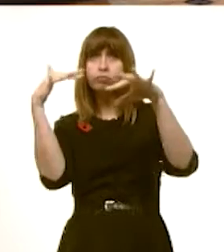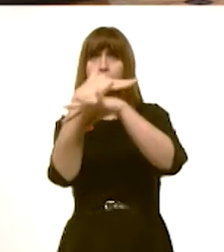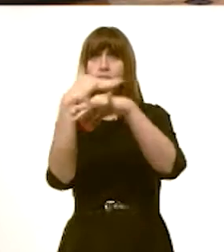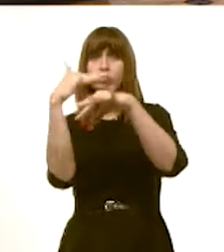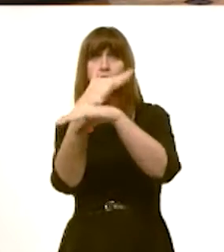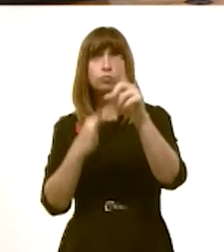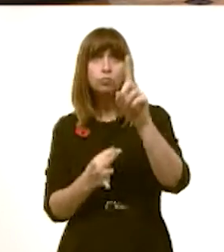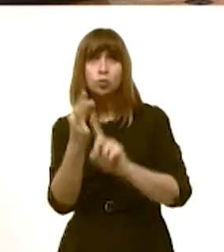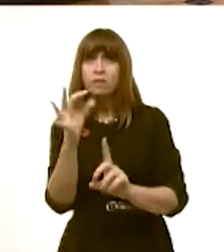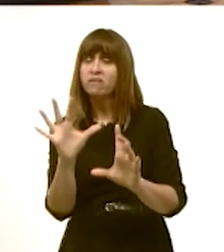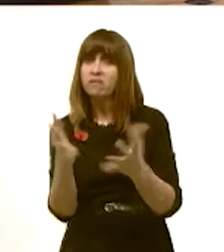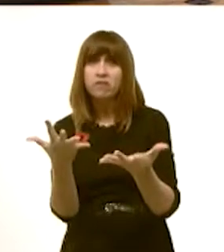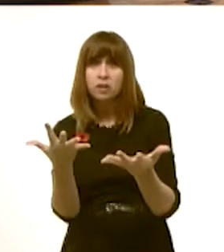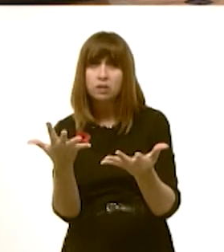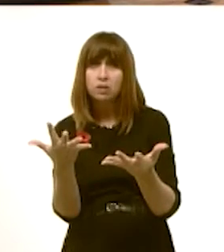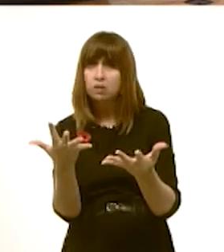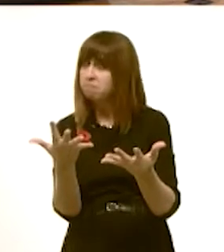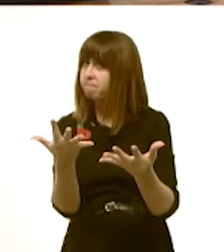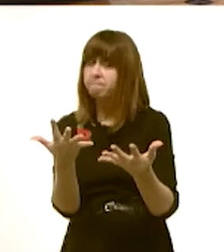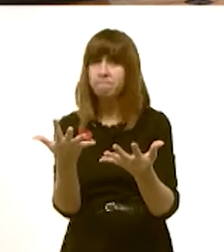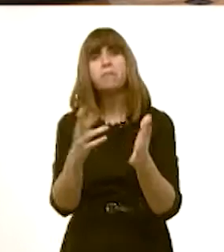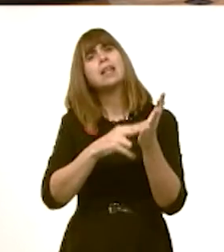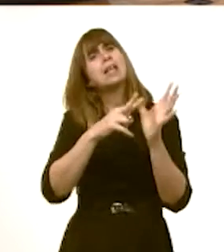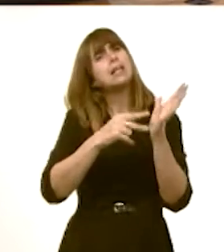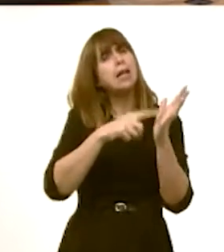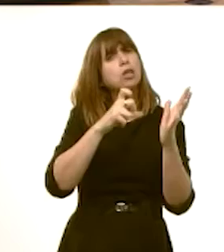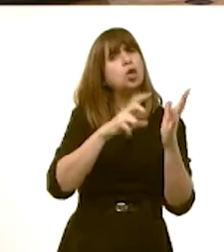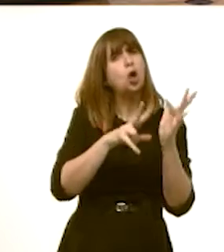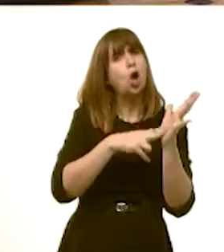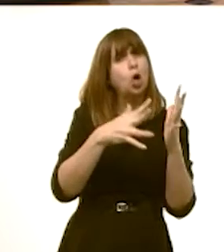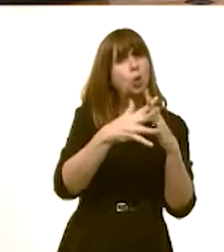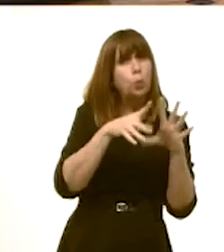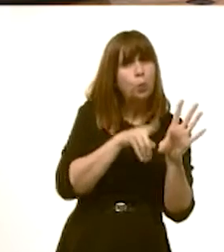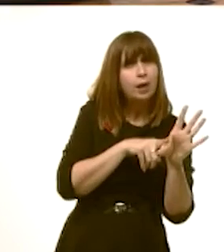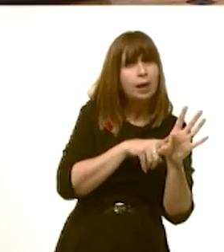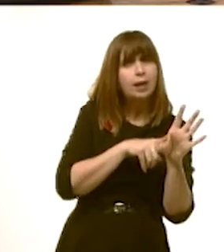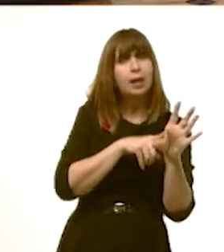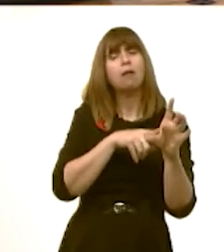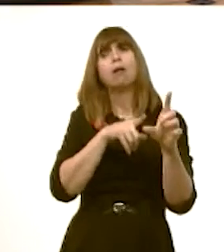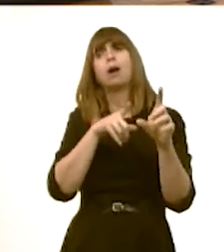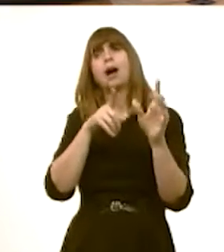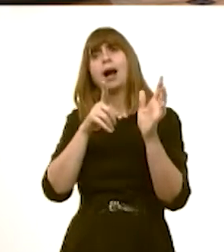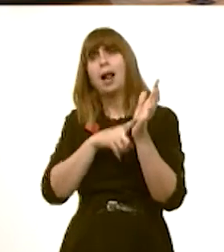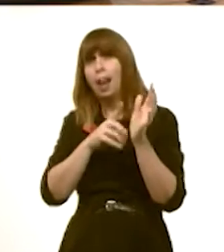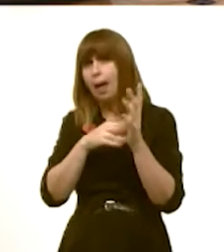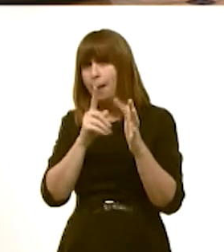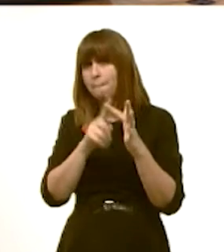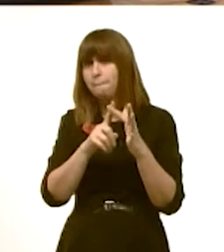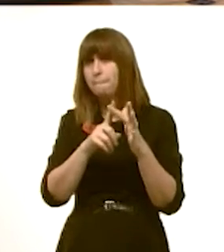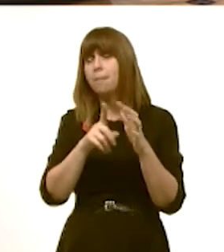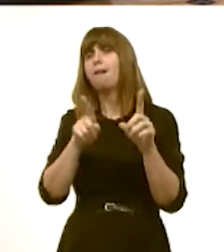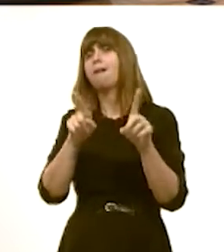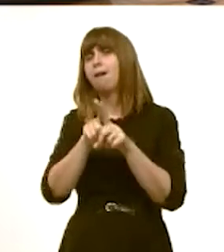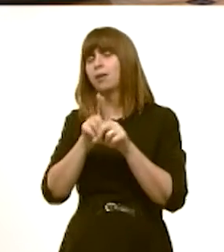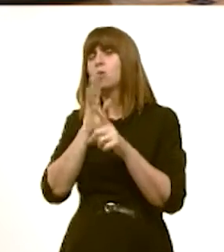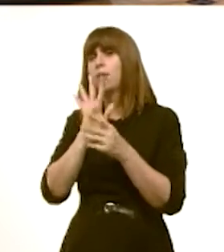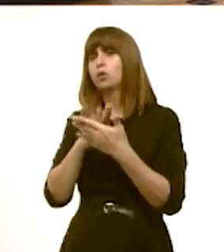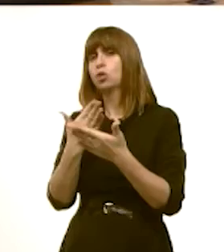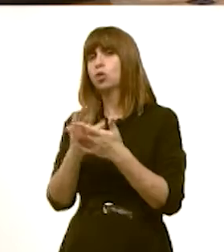line, but also the Conwy valley line, and also, of course, the line on the border between